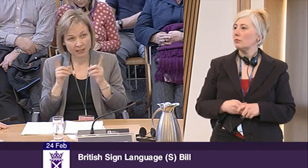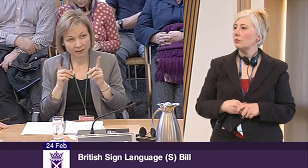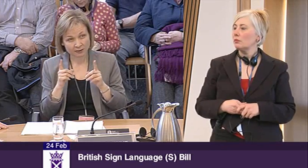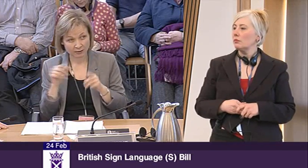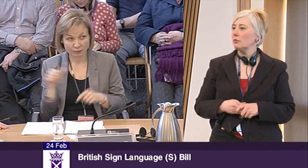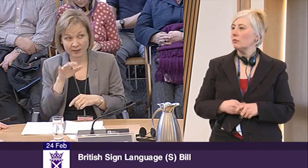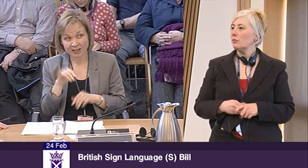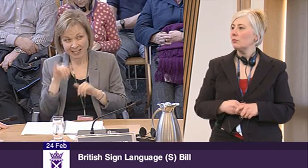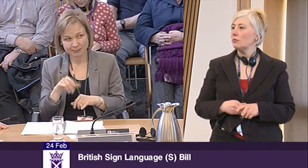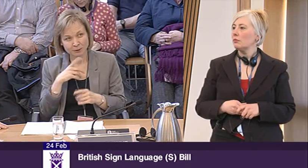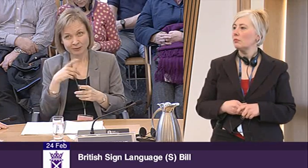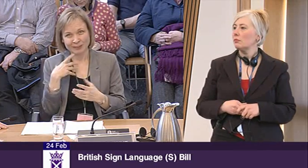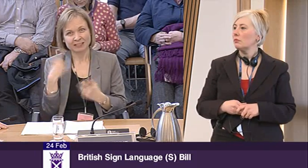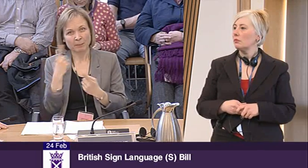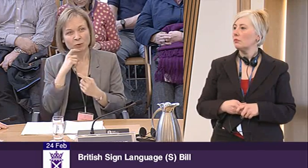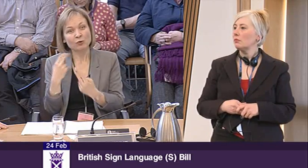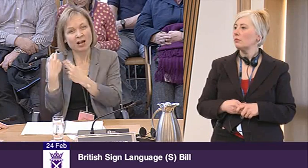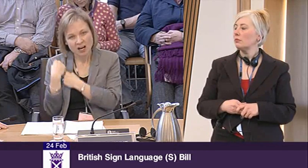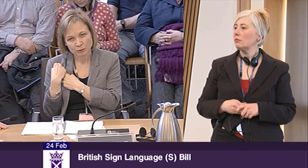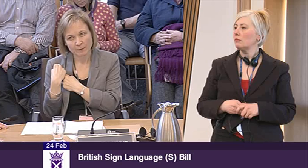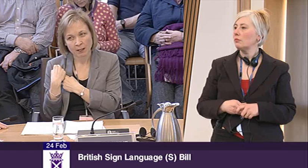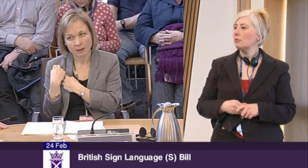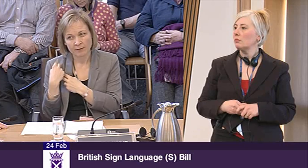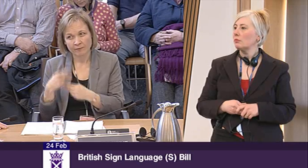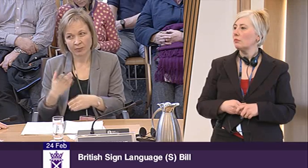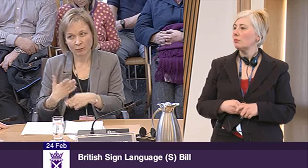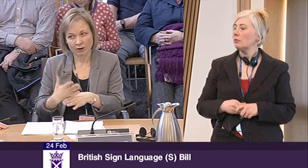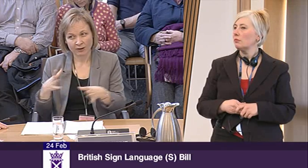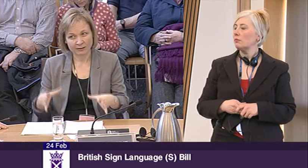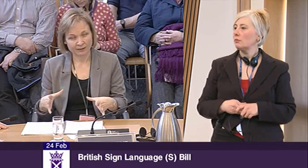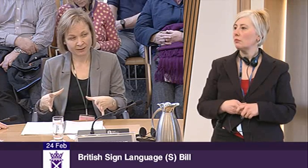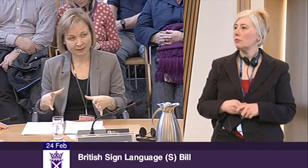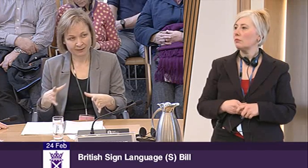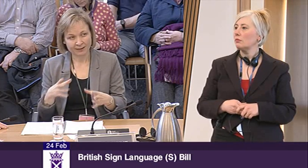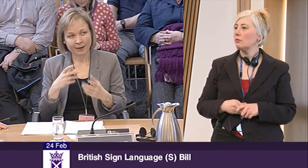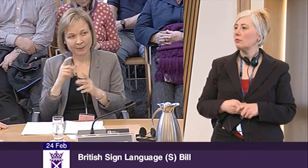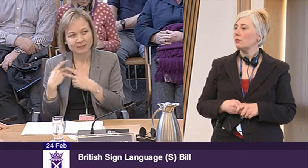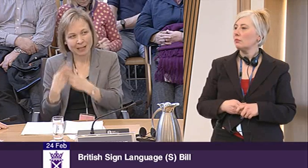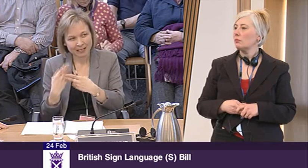There should be a lead minister. We need someone who is accountable and who can take the work